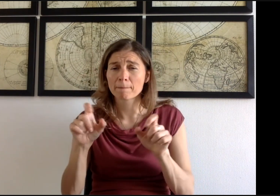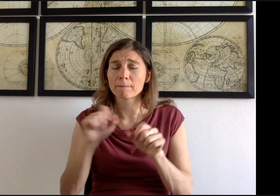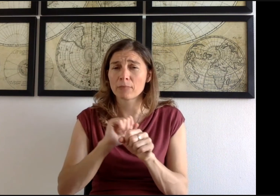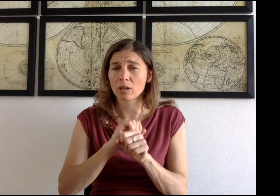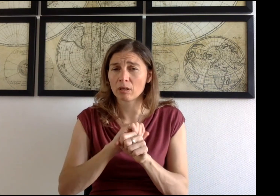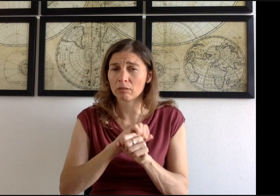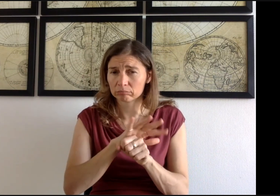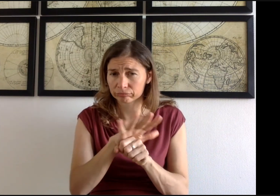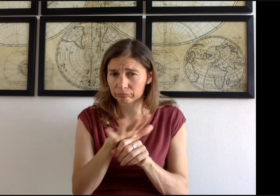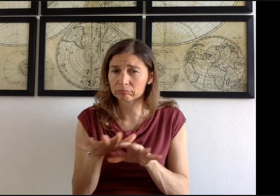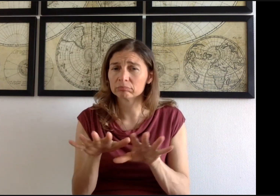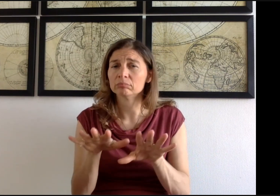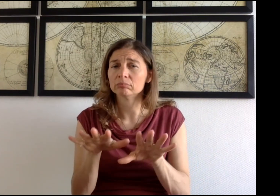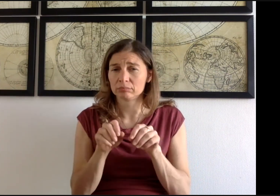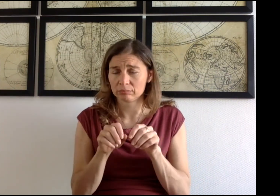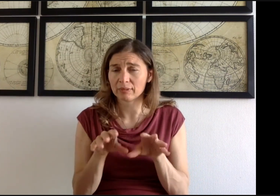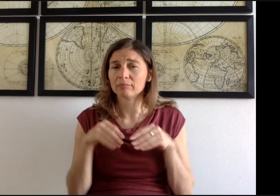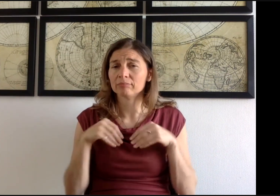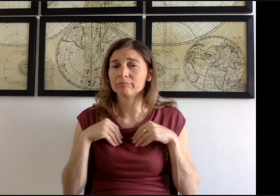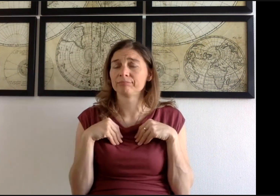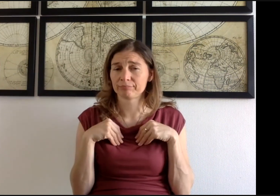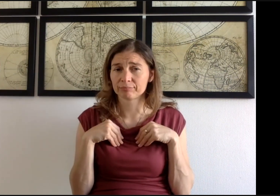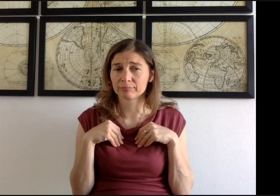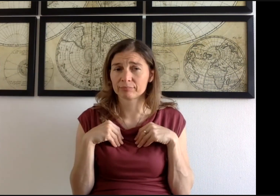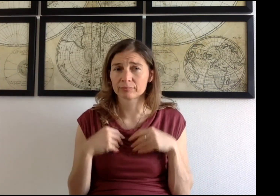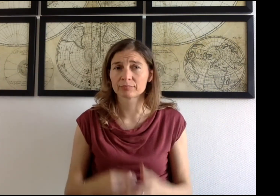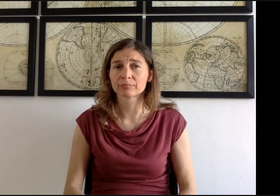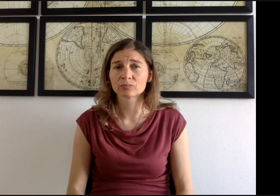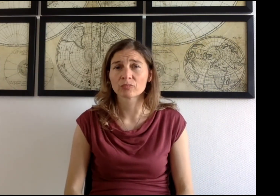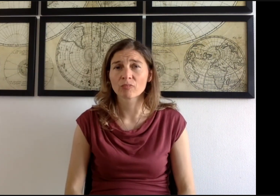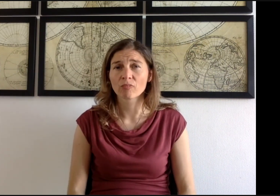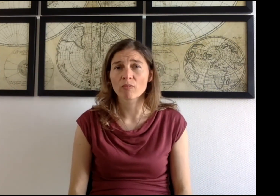[IN OTHER LANGUAGE]